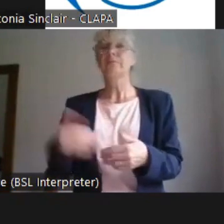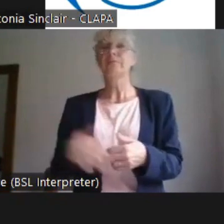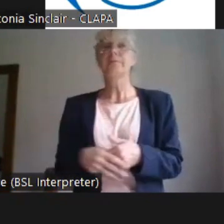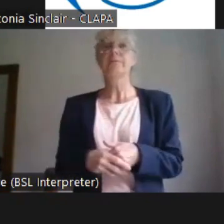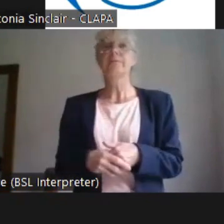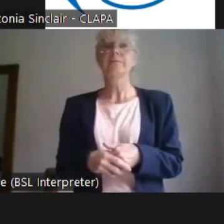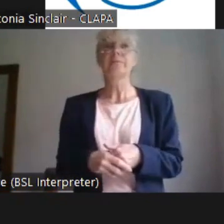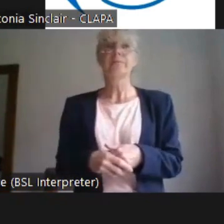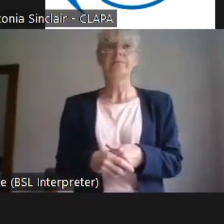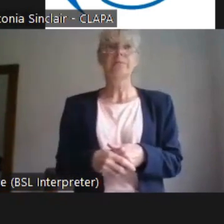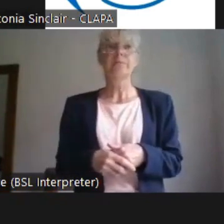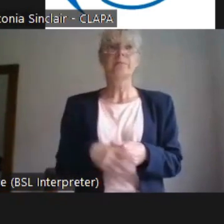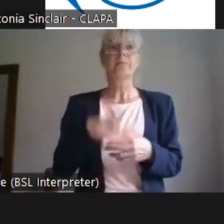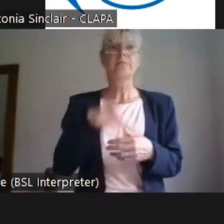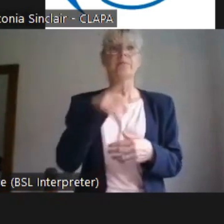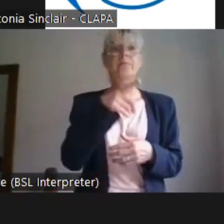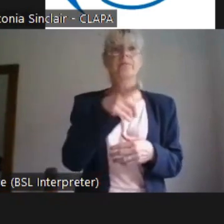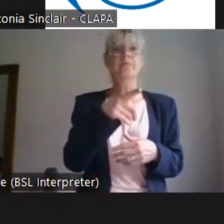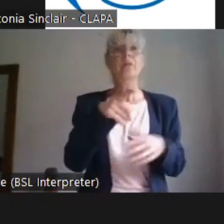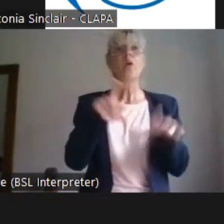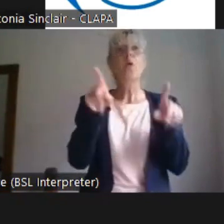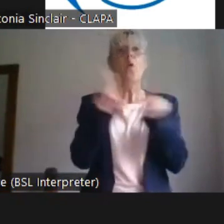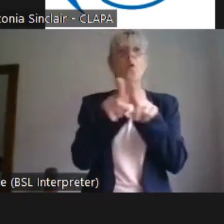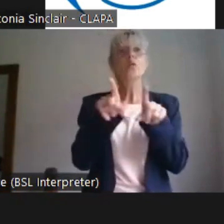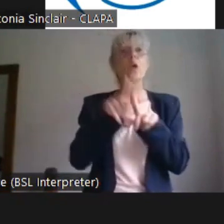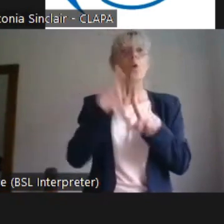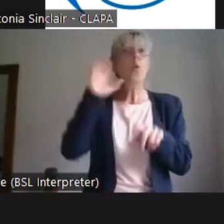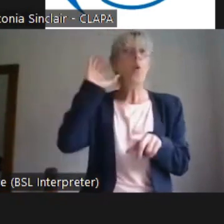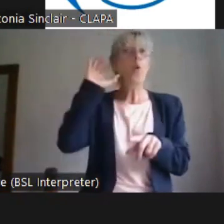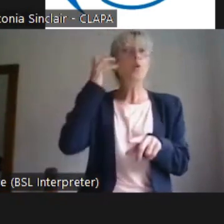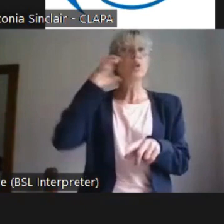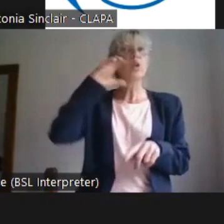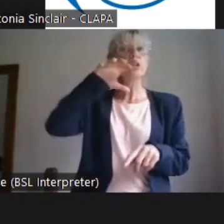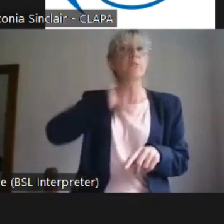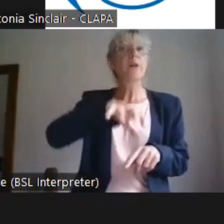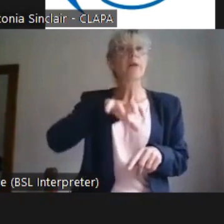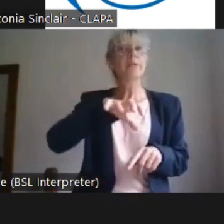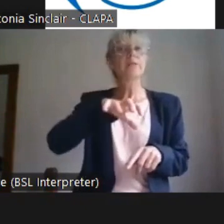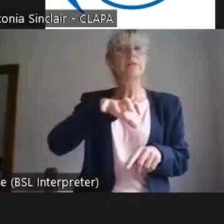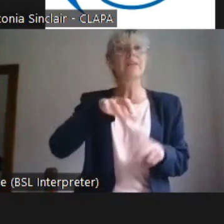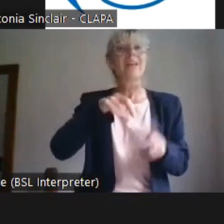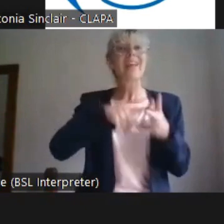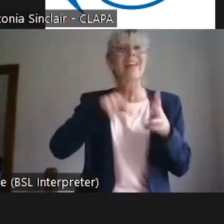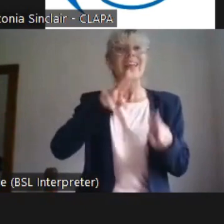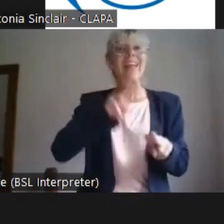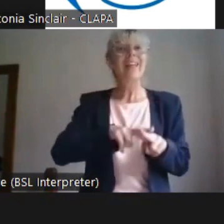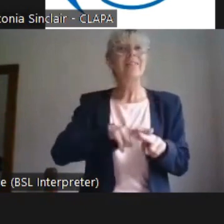um you've also got your Audiology department will if you have a hearing aid you'll be sort of there